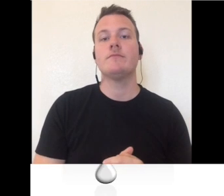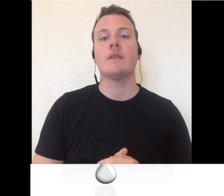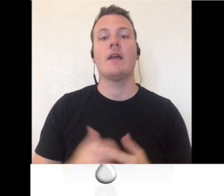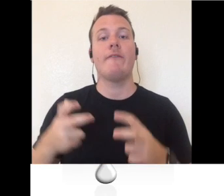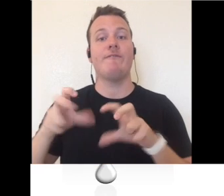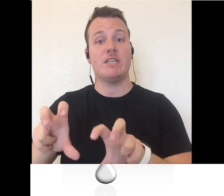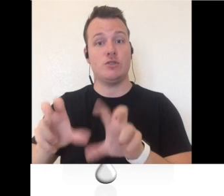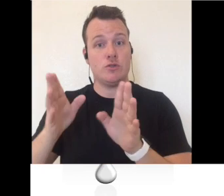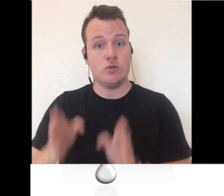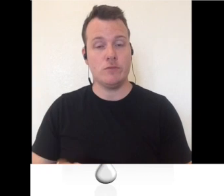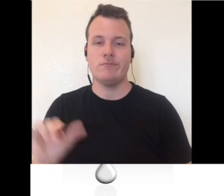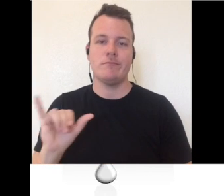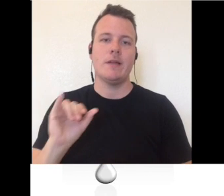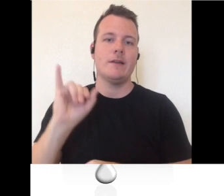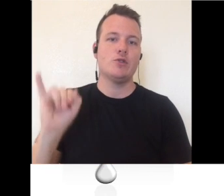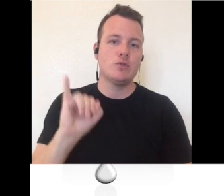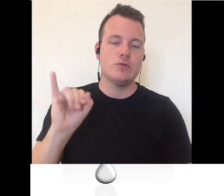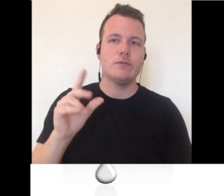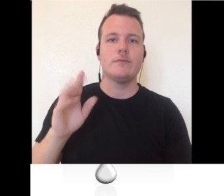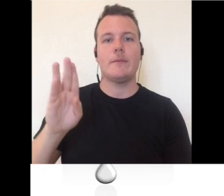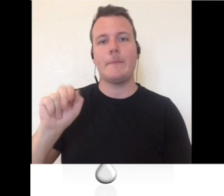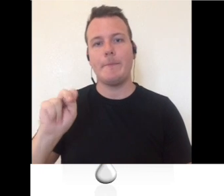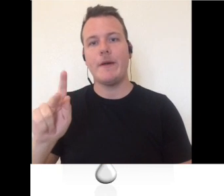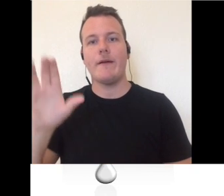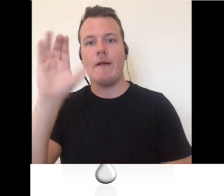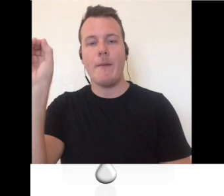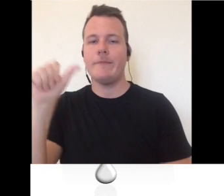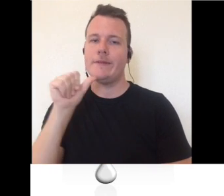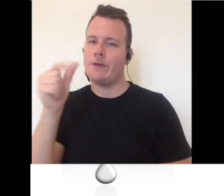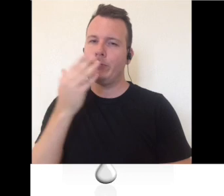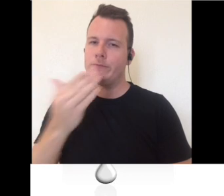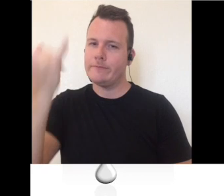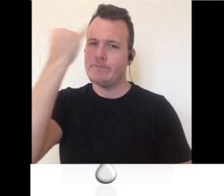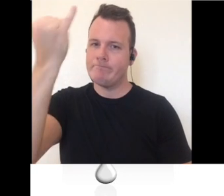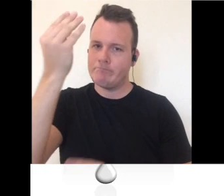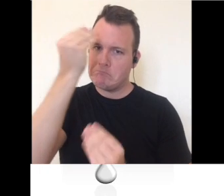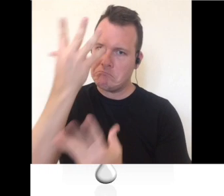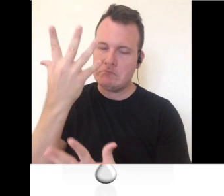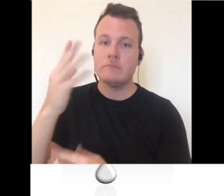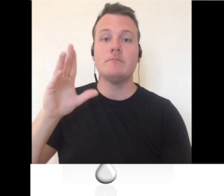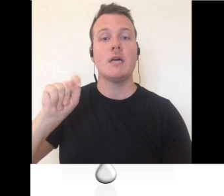on. And investors, such as insurance companies and so on, are probably not a